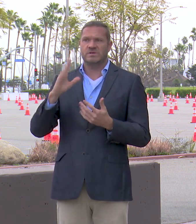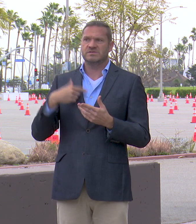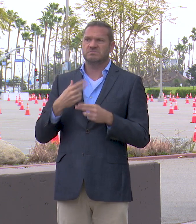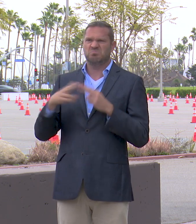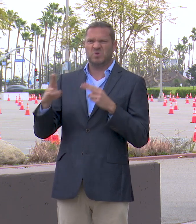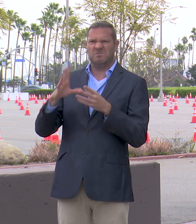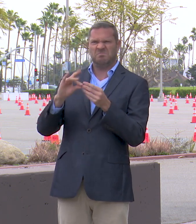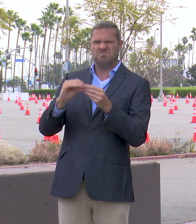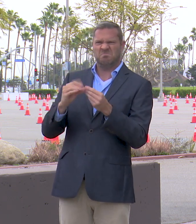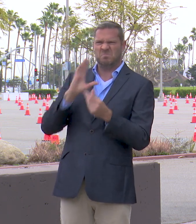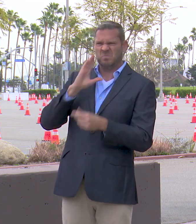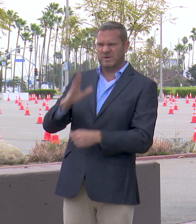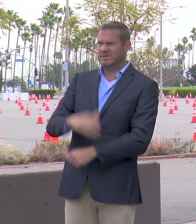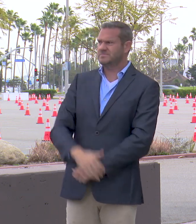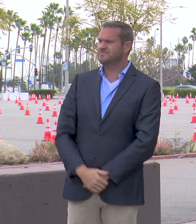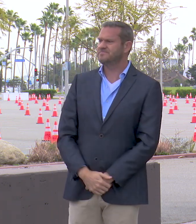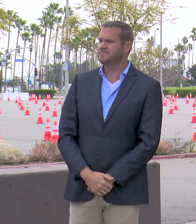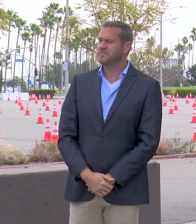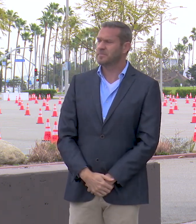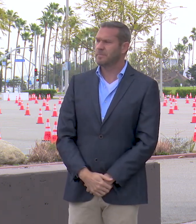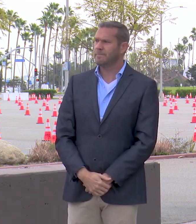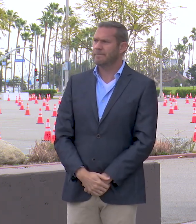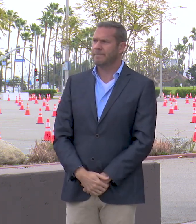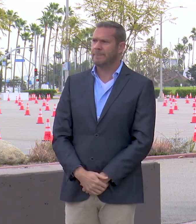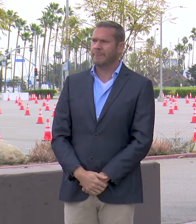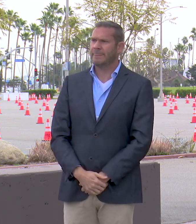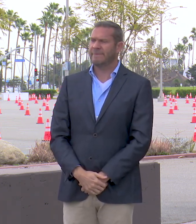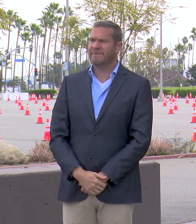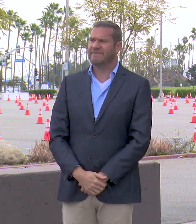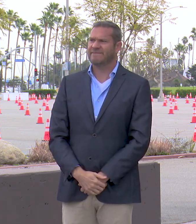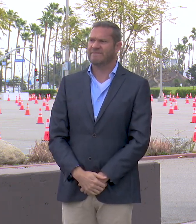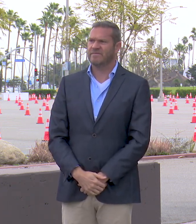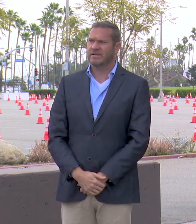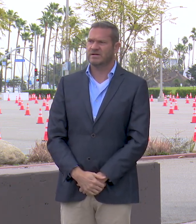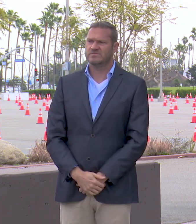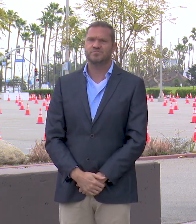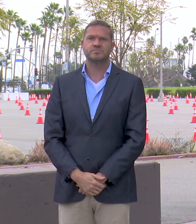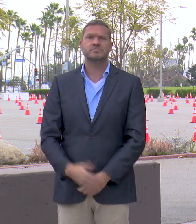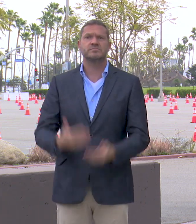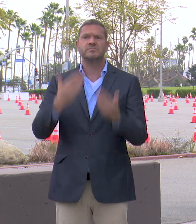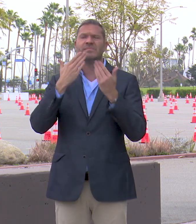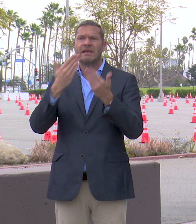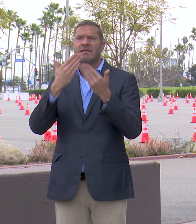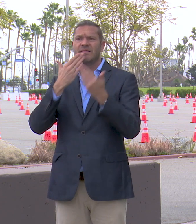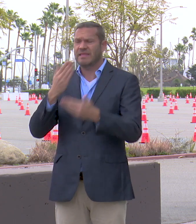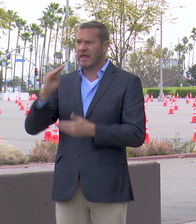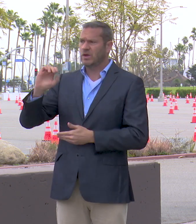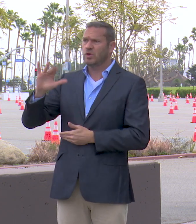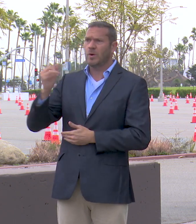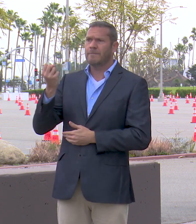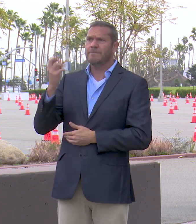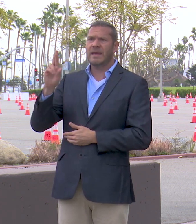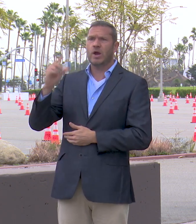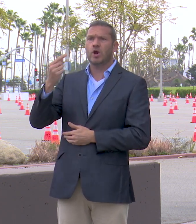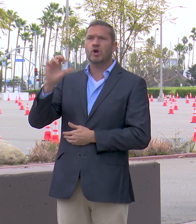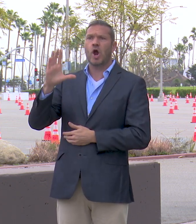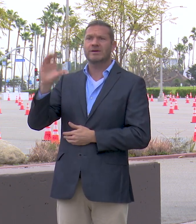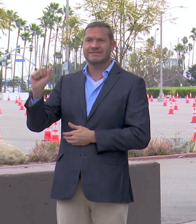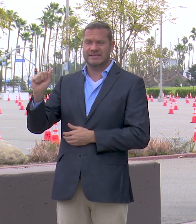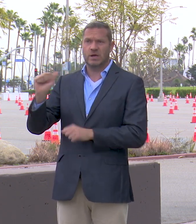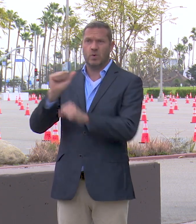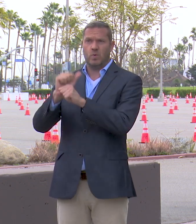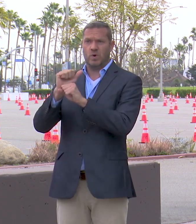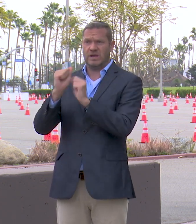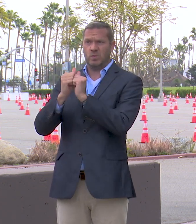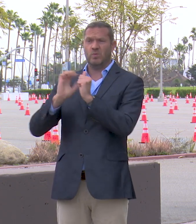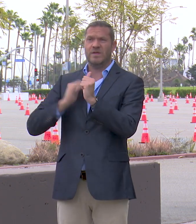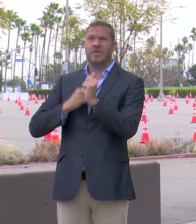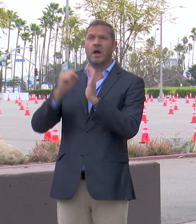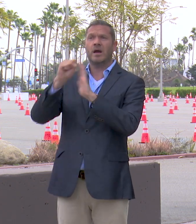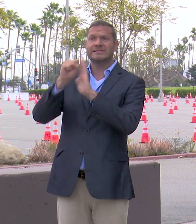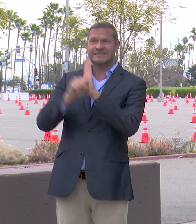Thank you mayor Garcia for working with our state and our regional partners.